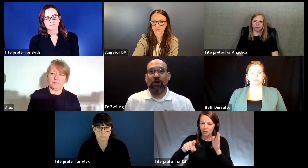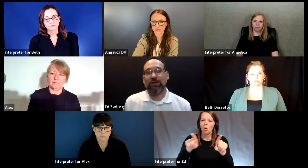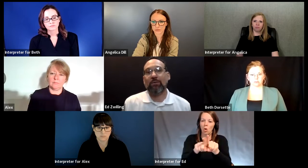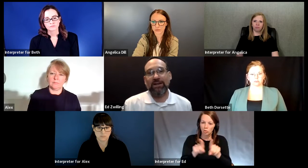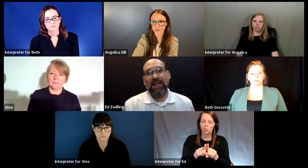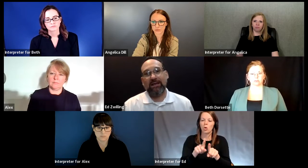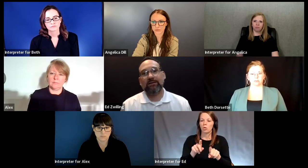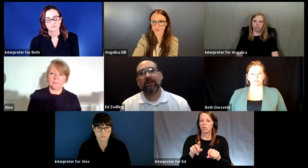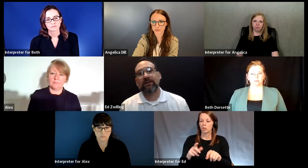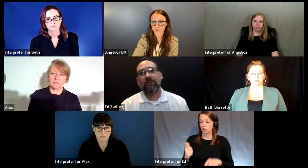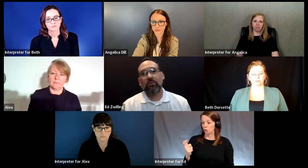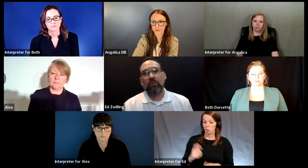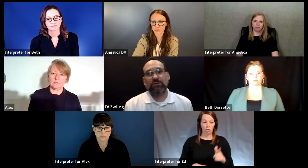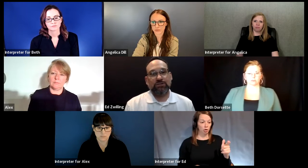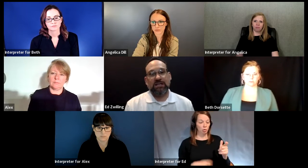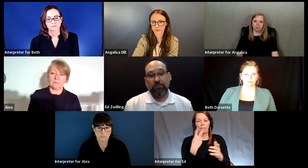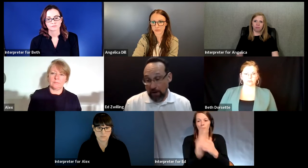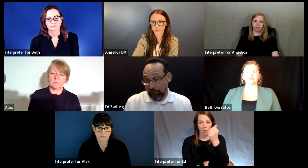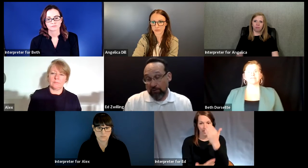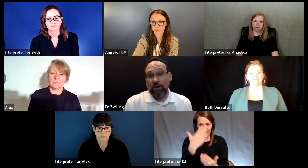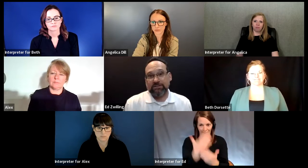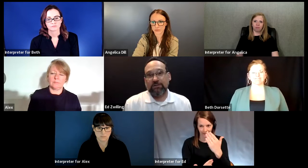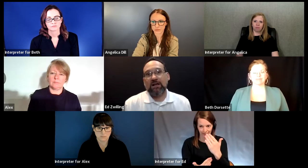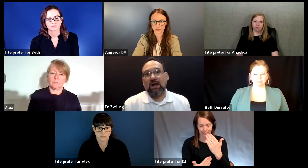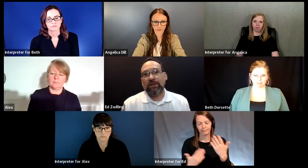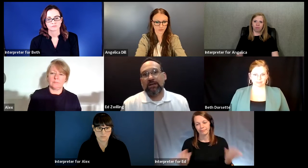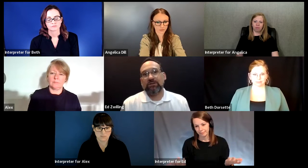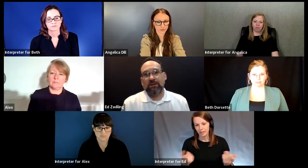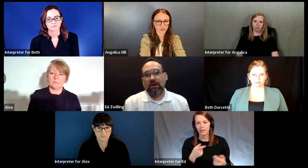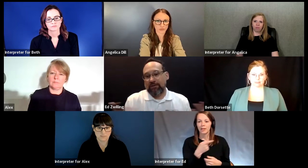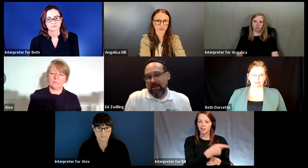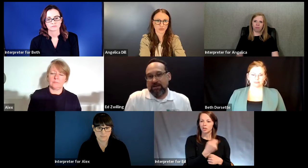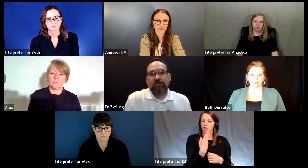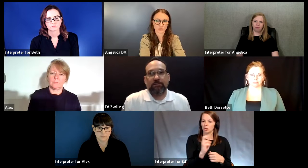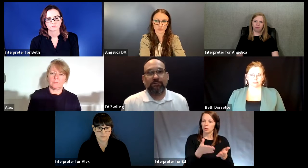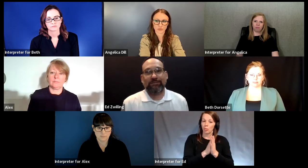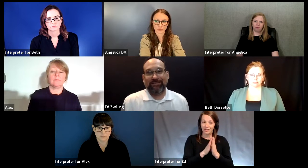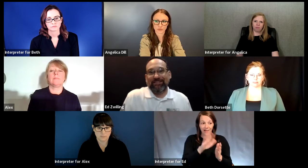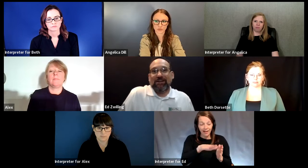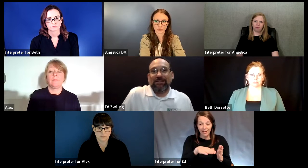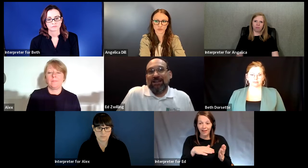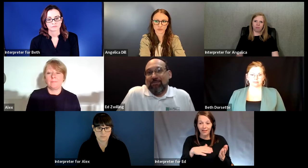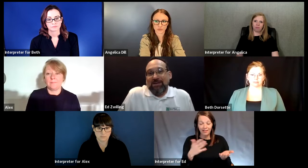with her non-dominant hand which she requested the accommodation of, hey, let's not make